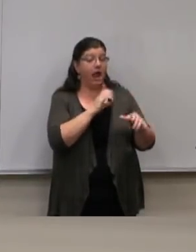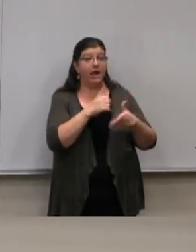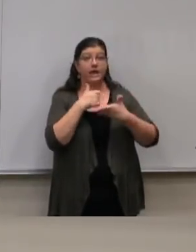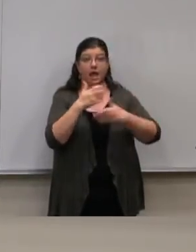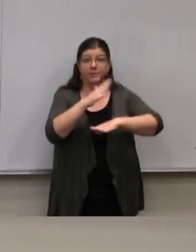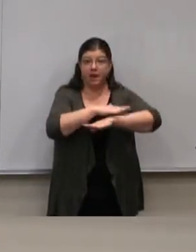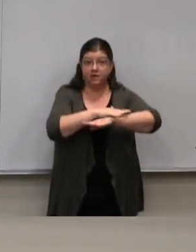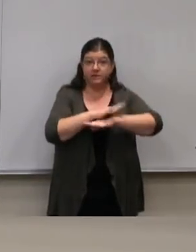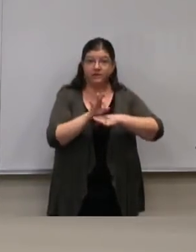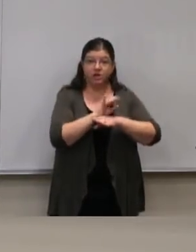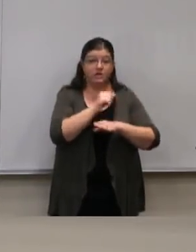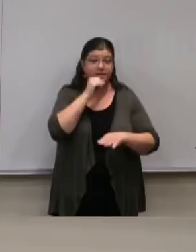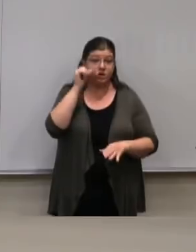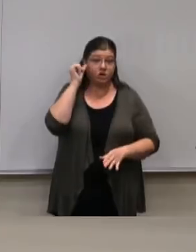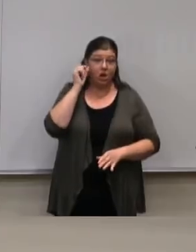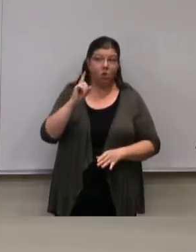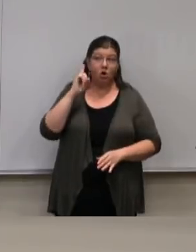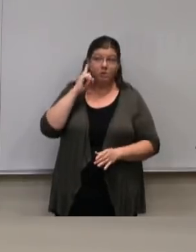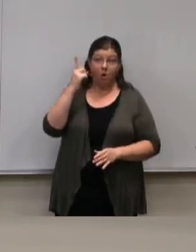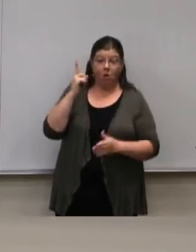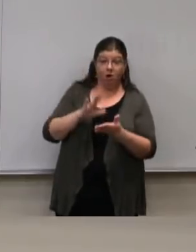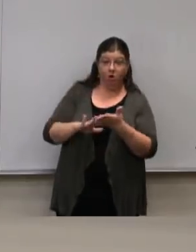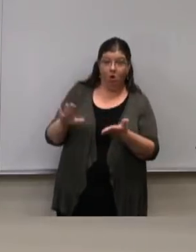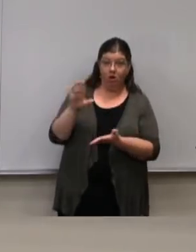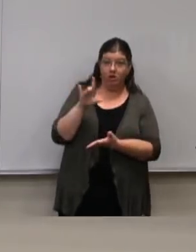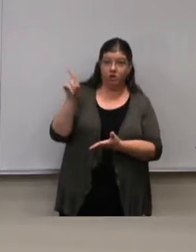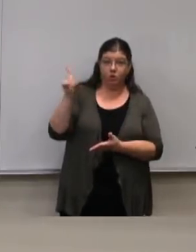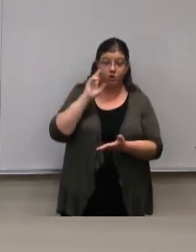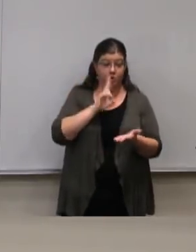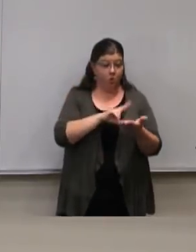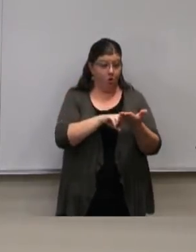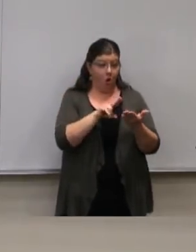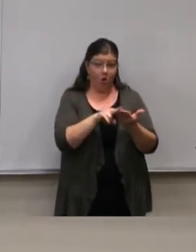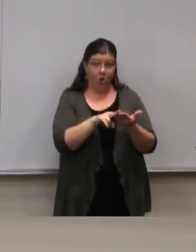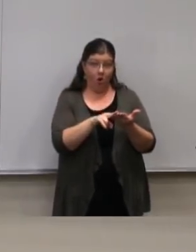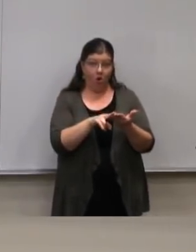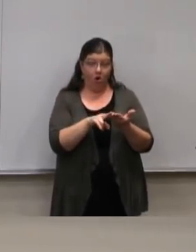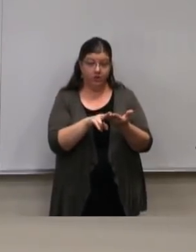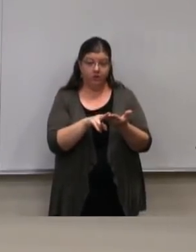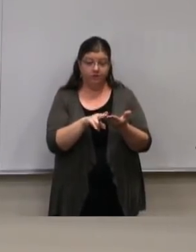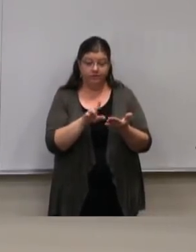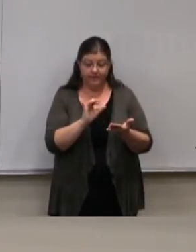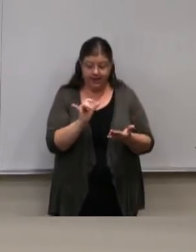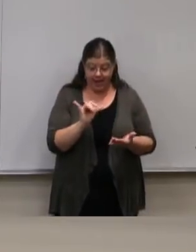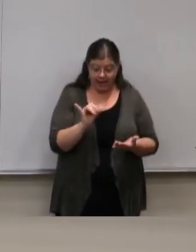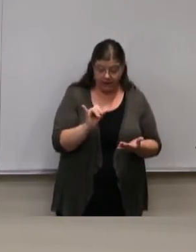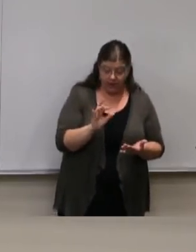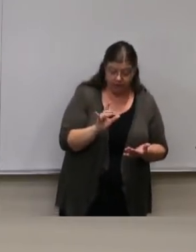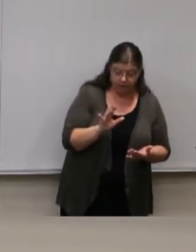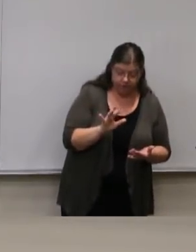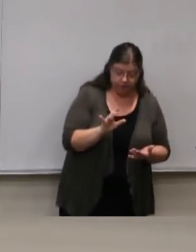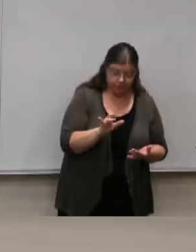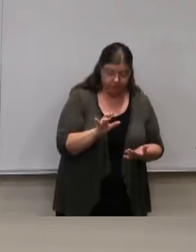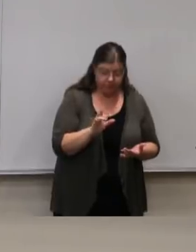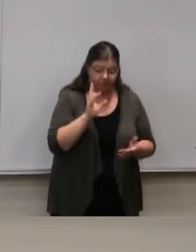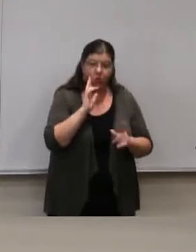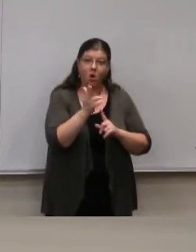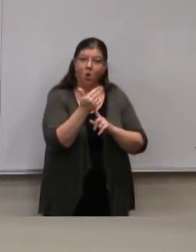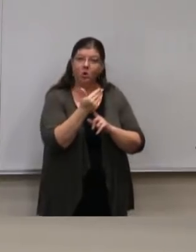Yesterday we heard about one college that has when you go log on, it's sort of like when you go onto a hotel website or something